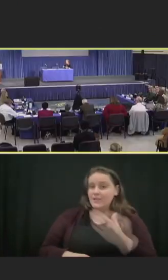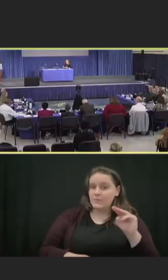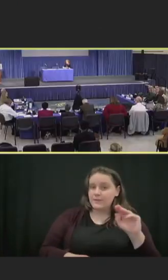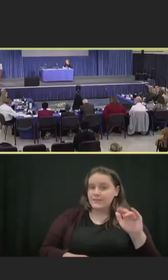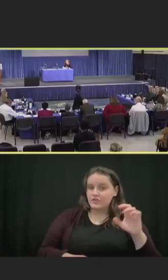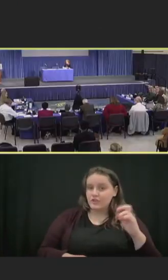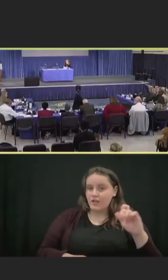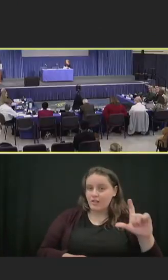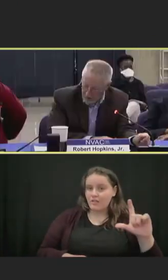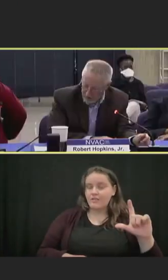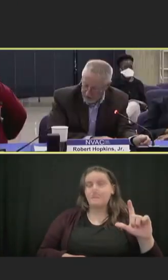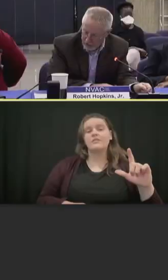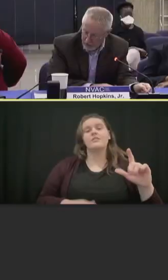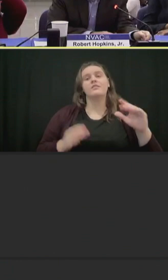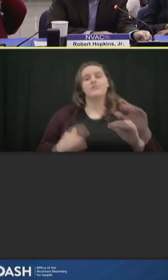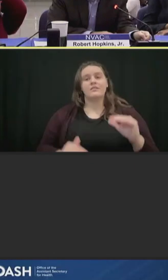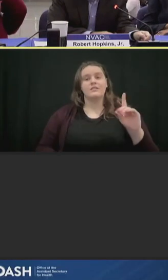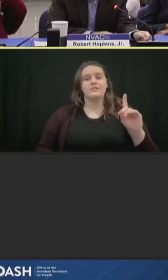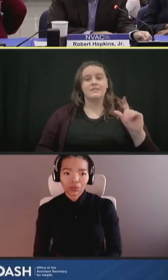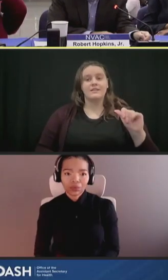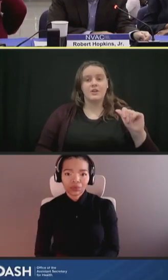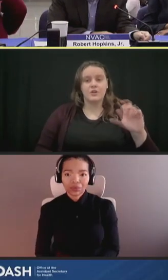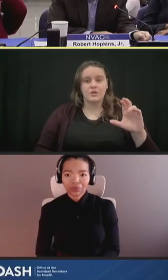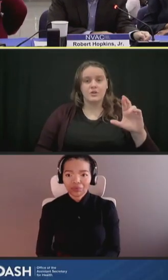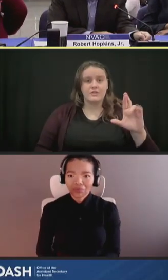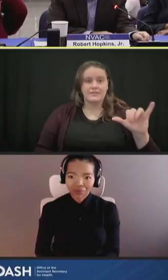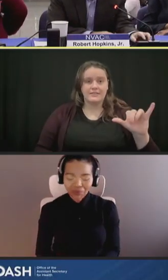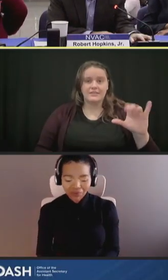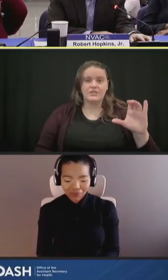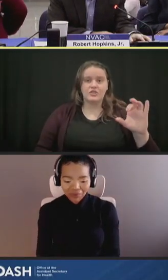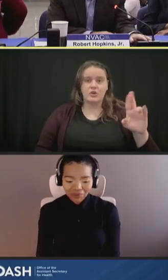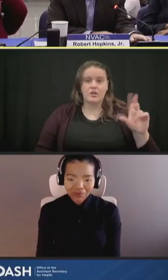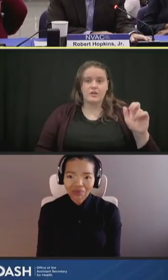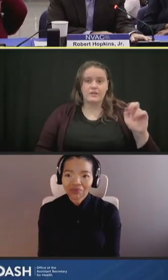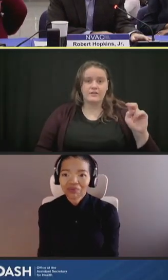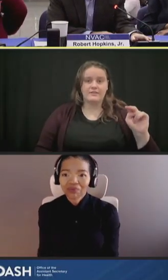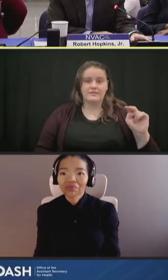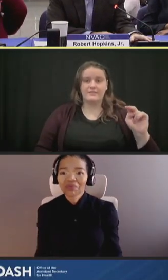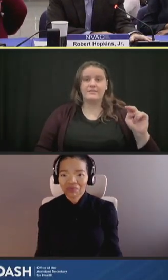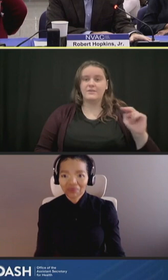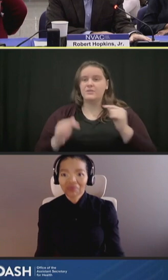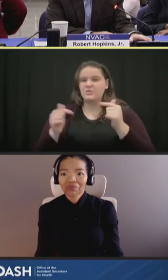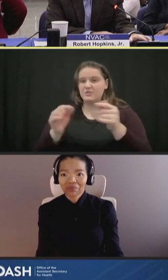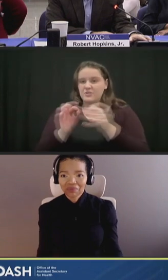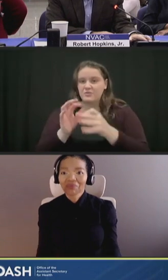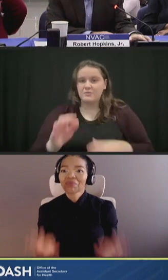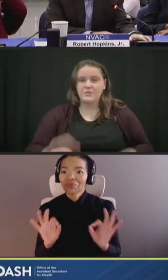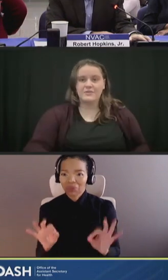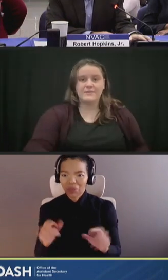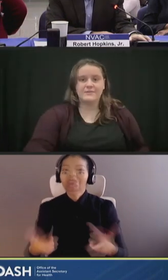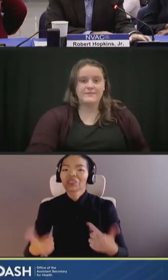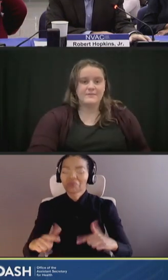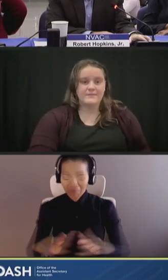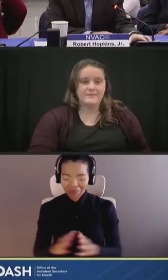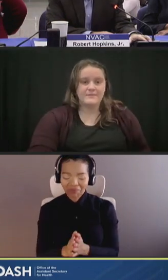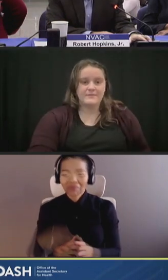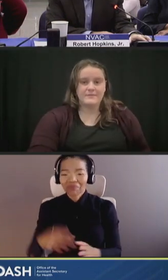presenter is Darcy Cherlin from the U.S. Department of Health and Human Services. Darcy Cherlin: Hi, everyone. Can you hear me all right?